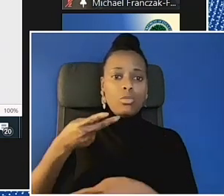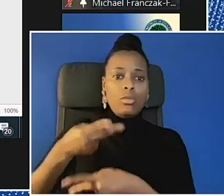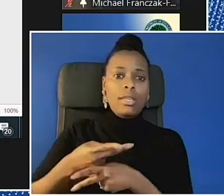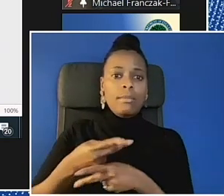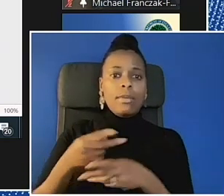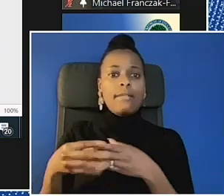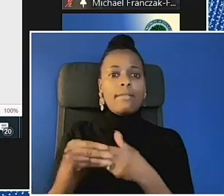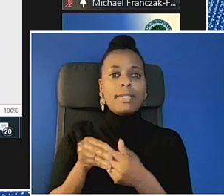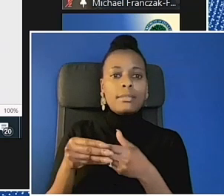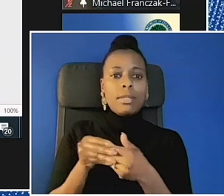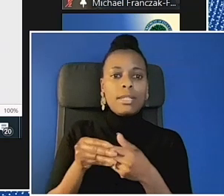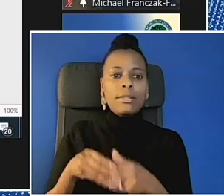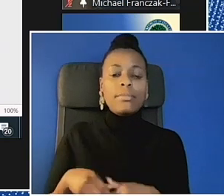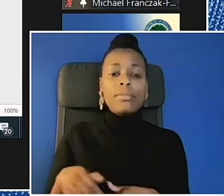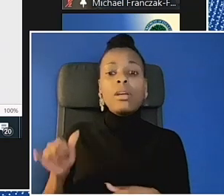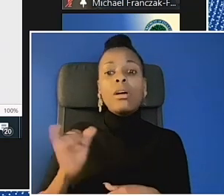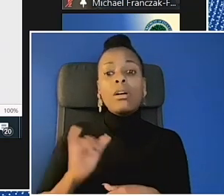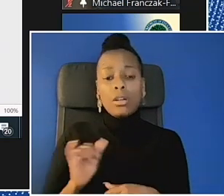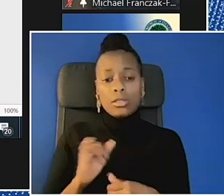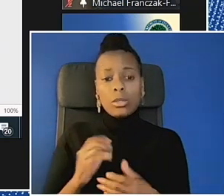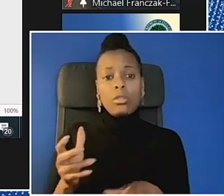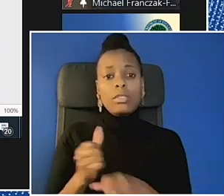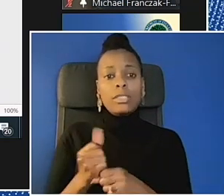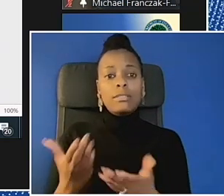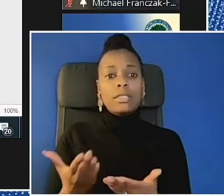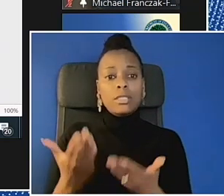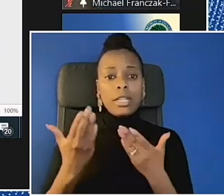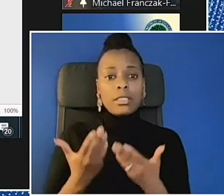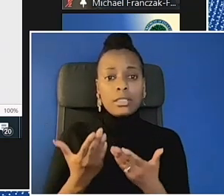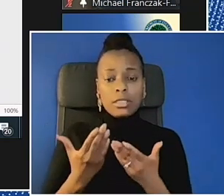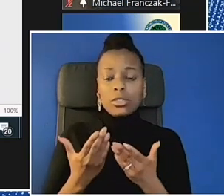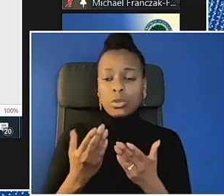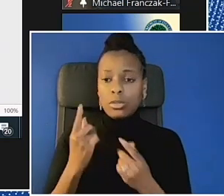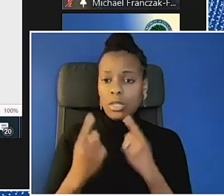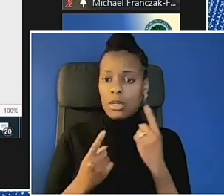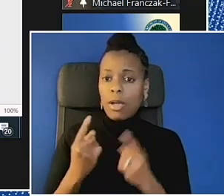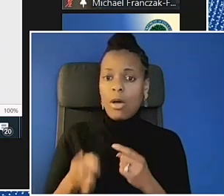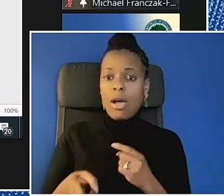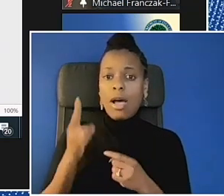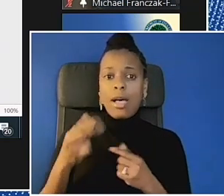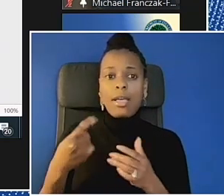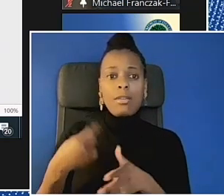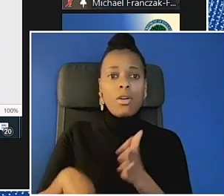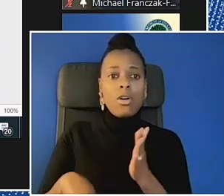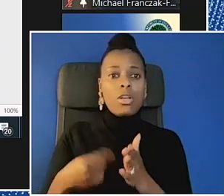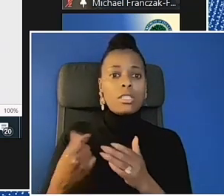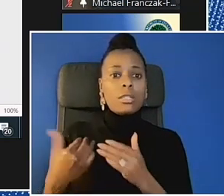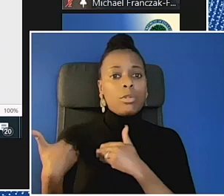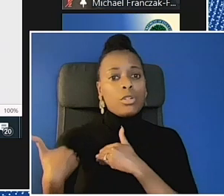We also received the suggestion to consider high-cost burdens such as housing. We would like to point out that